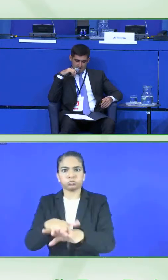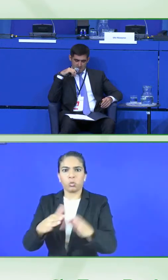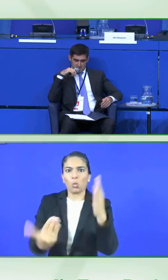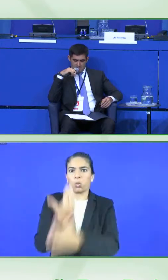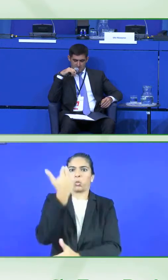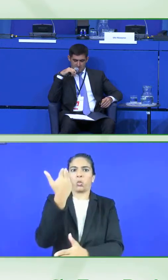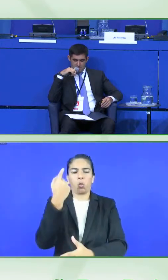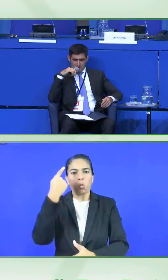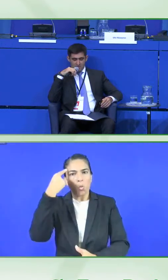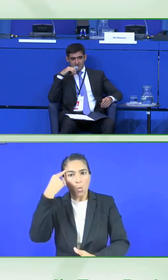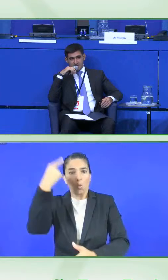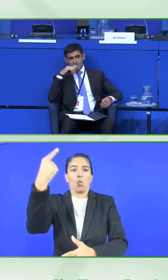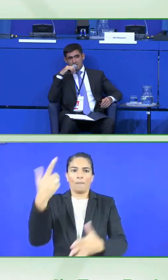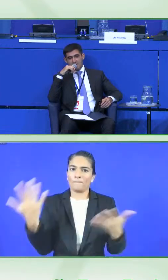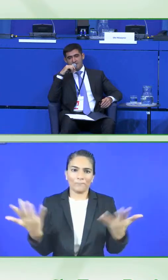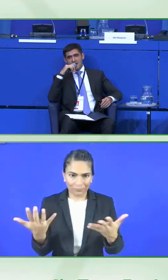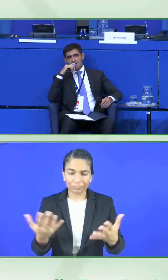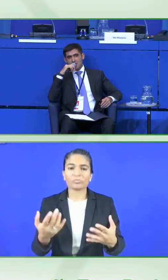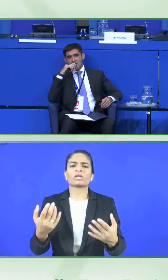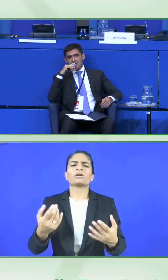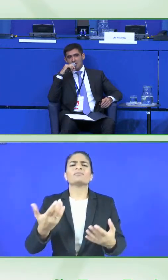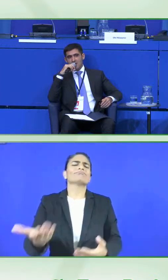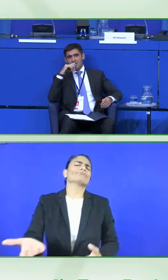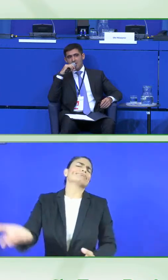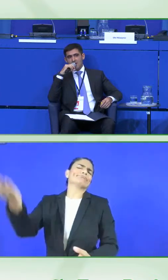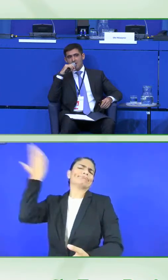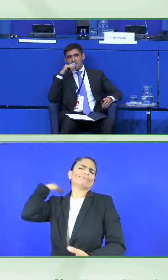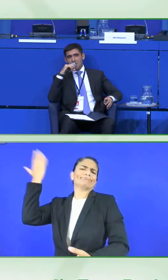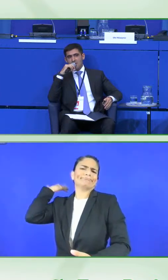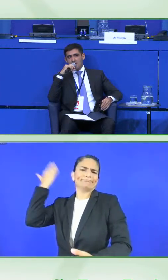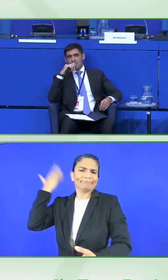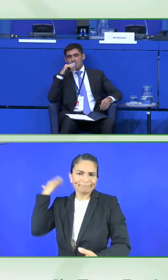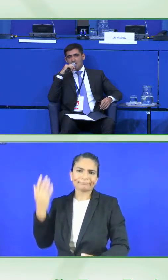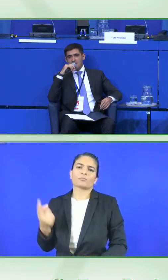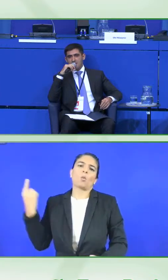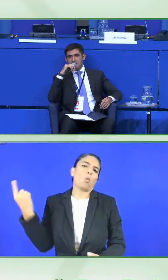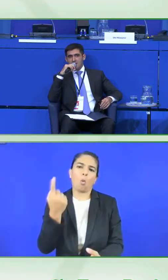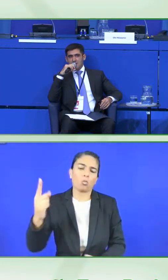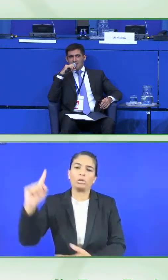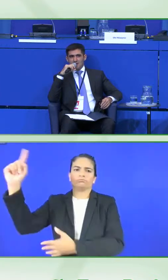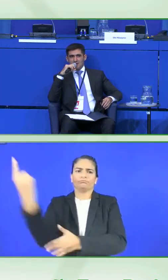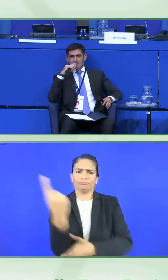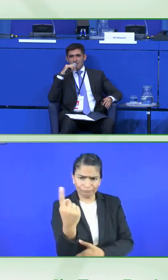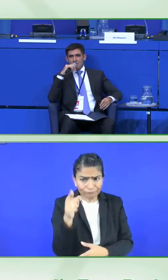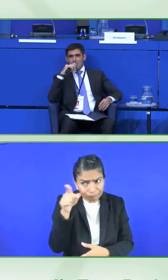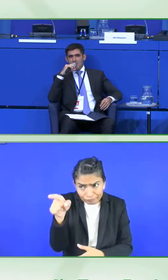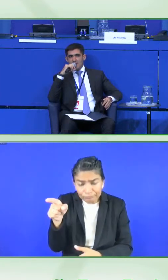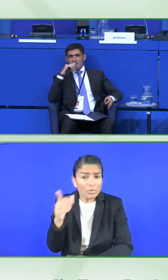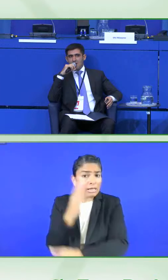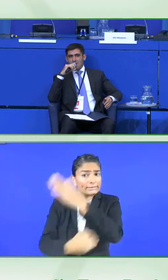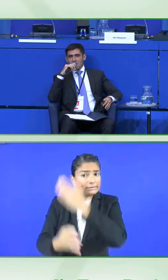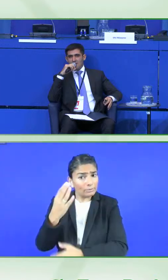I would like to present our presentation. OK. Currently 146/159 services are provided by the Ministry and I amended in electronic form.